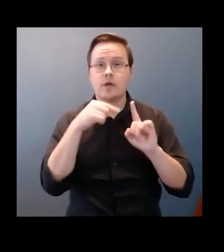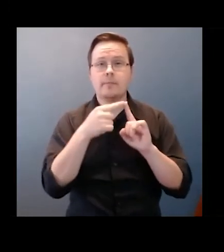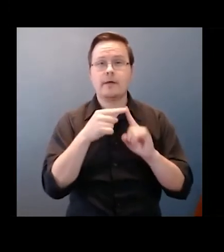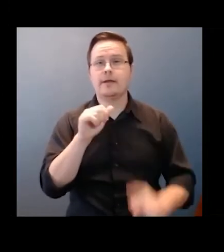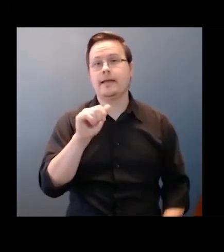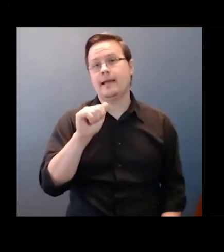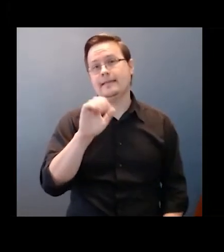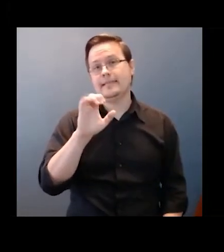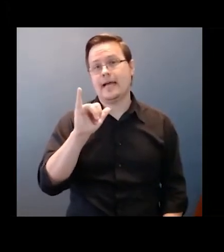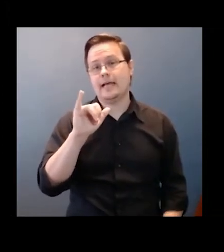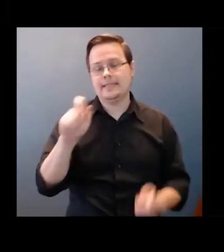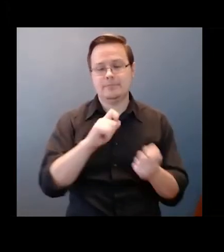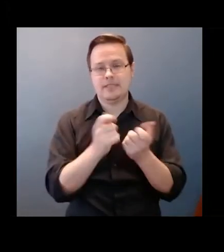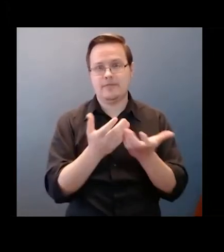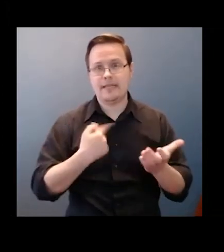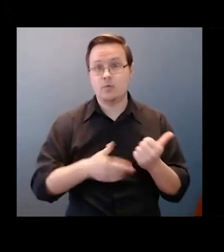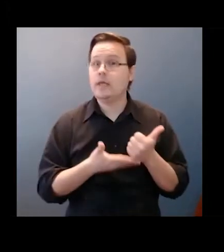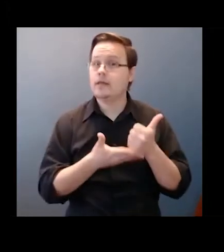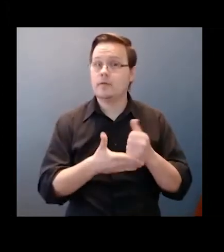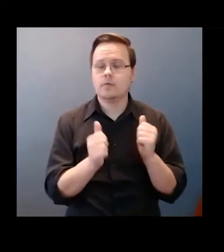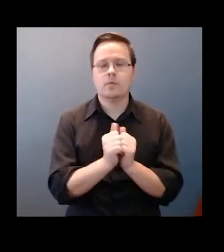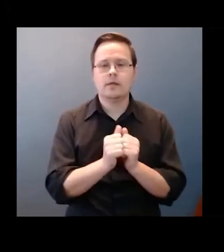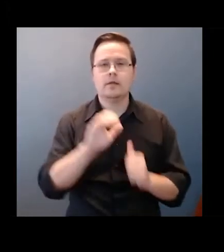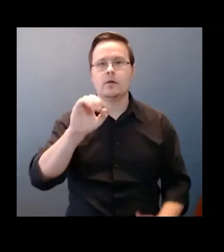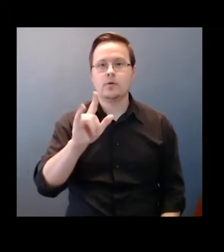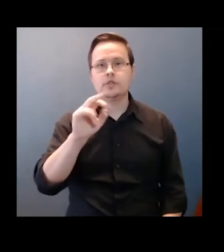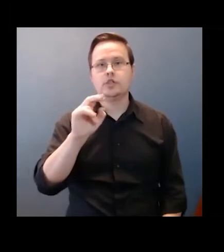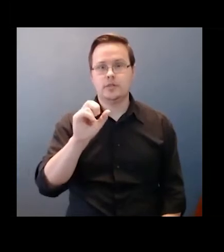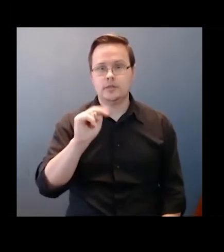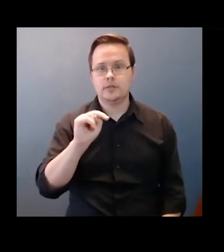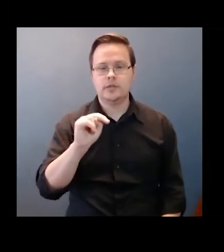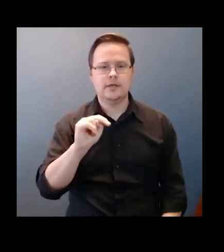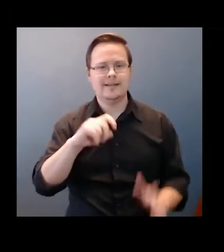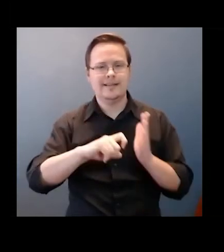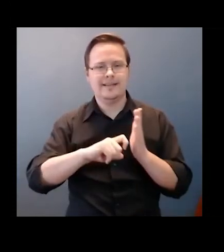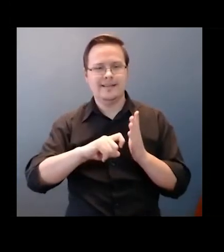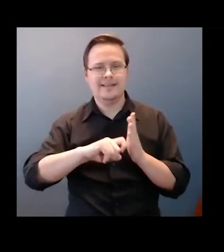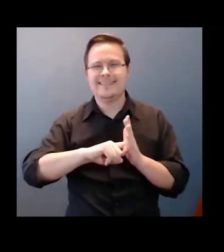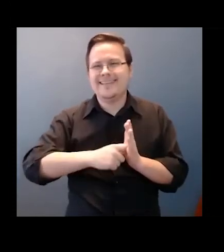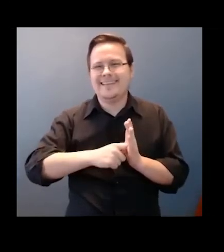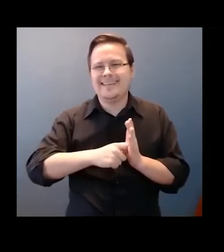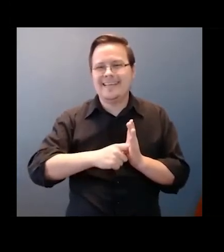helped with in the coalition. The key strategies are really community organizers who mobilized hundreds